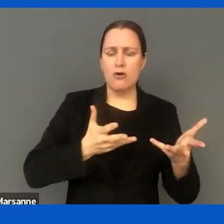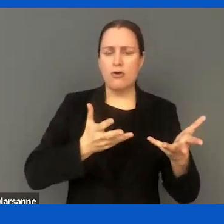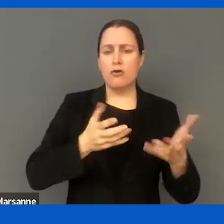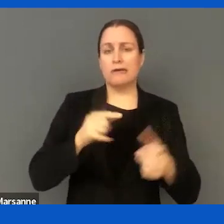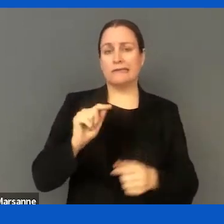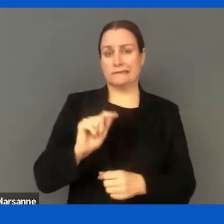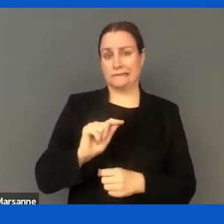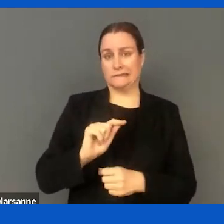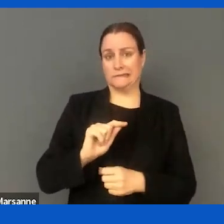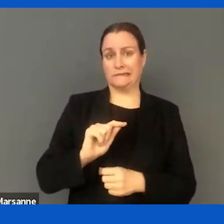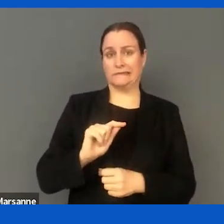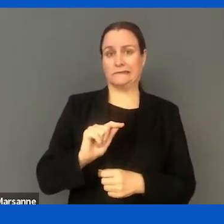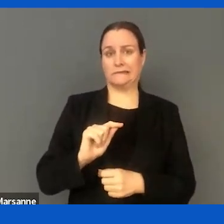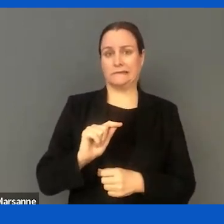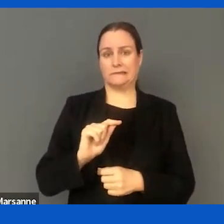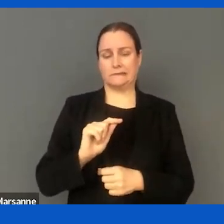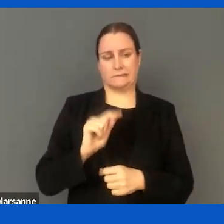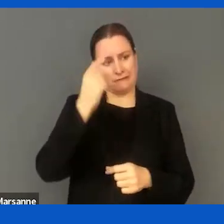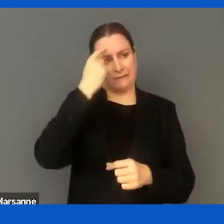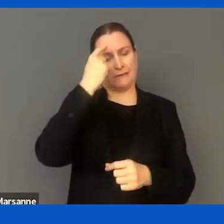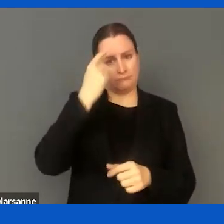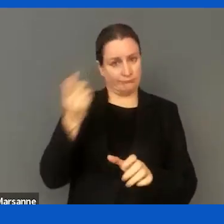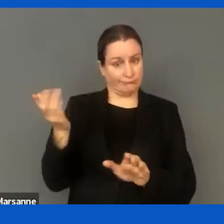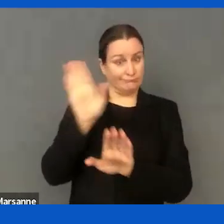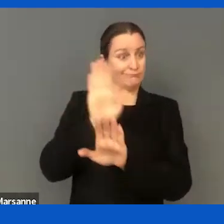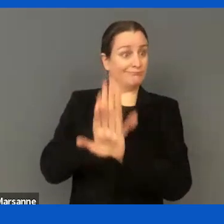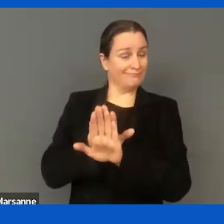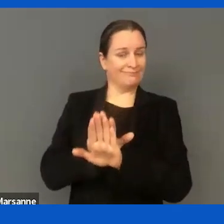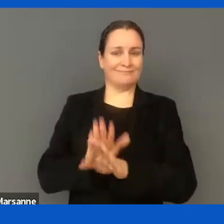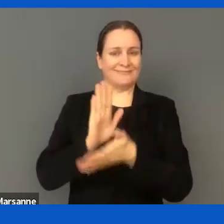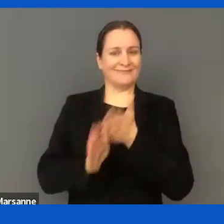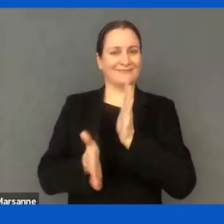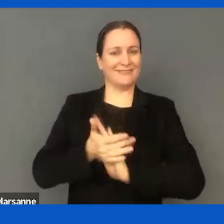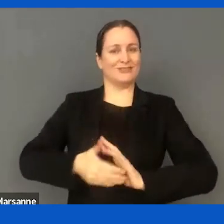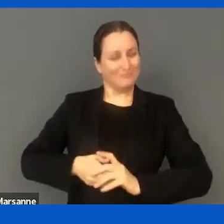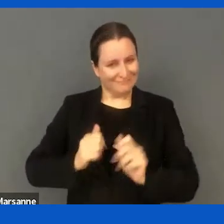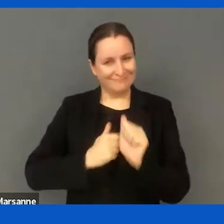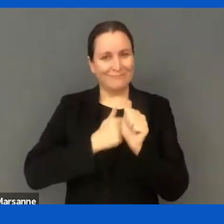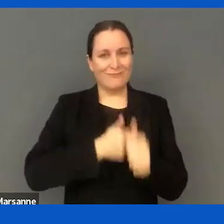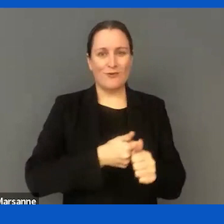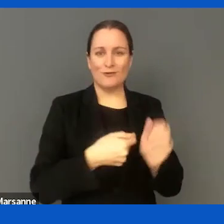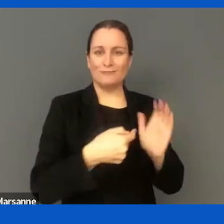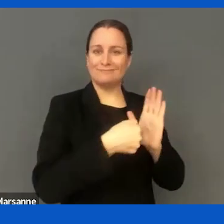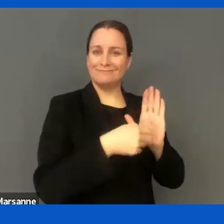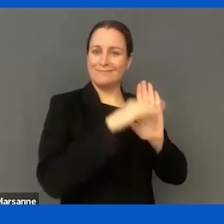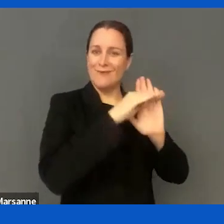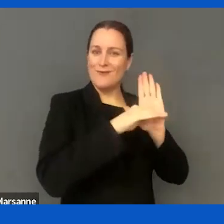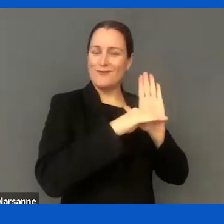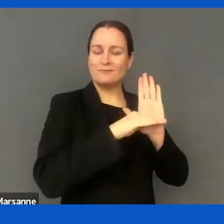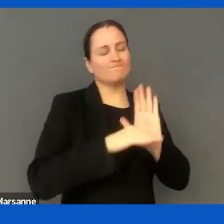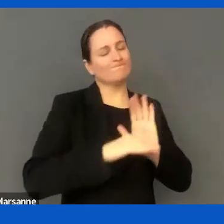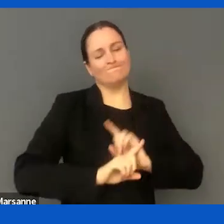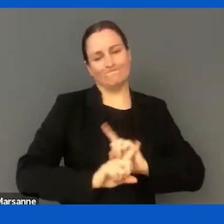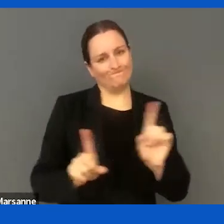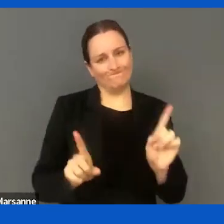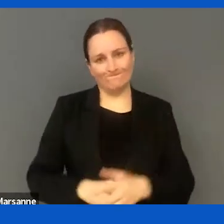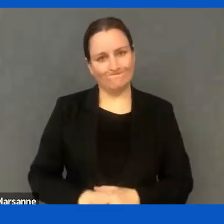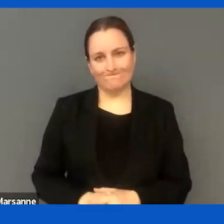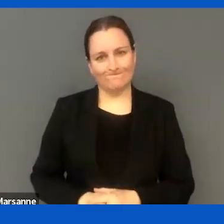don't guarantee compliance with the WAD. Because there are some issue to be done,